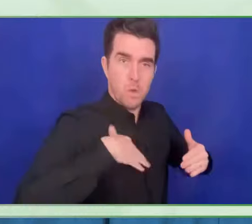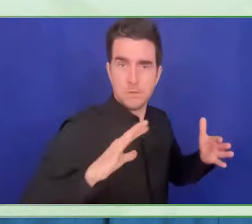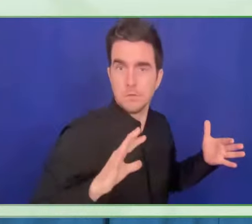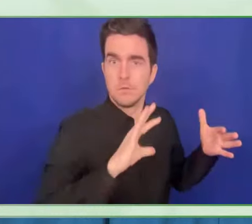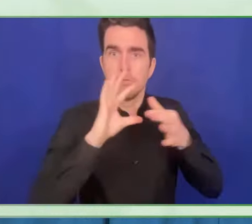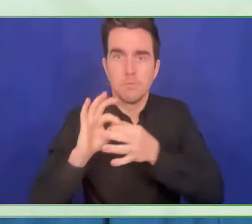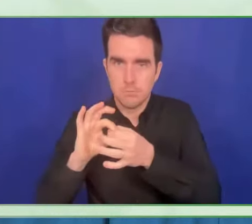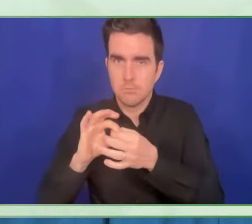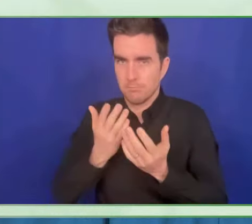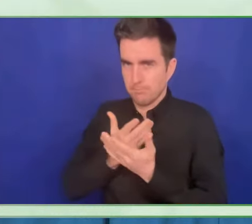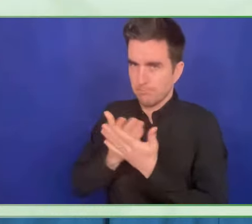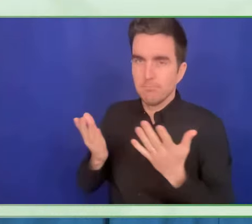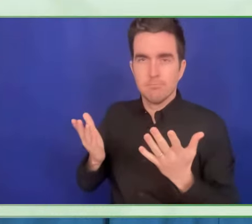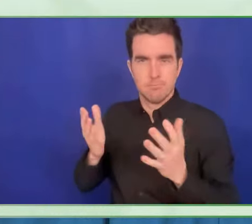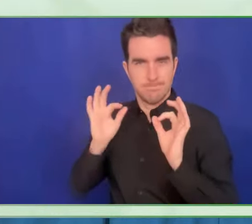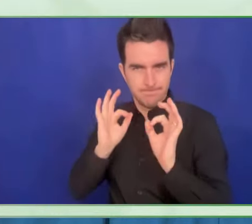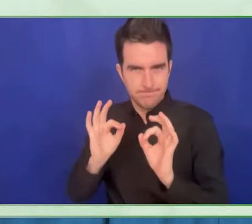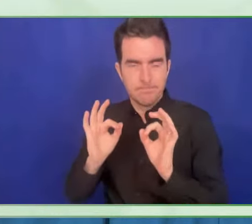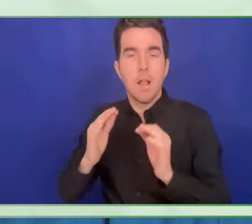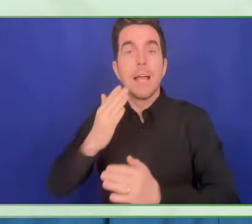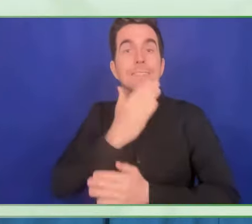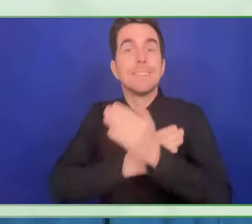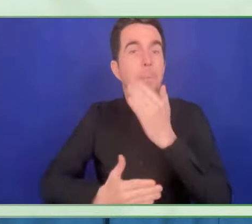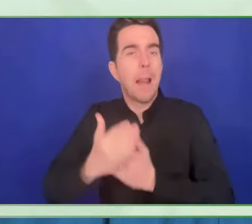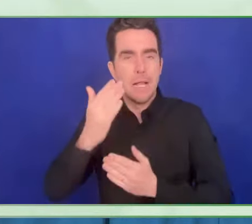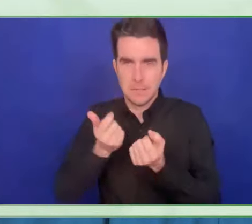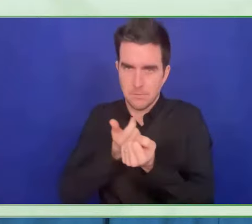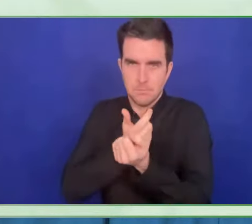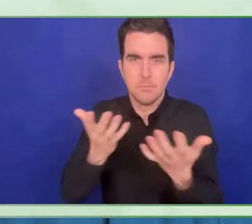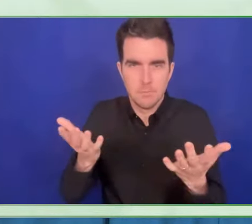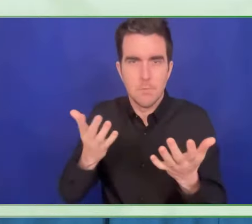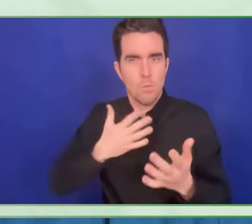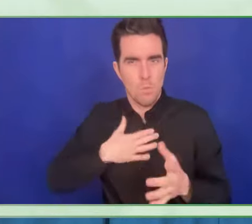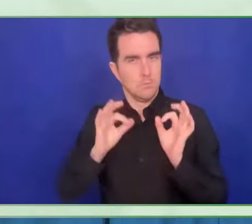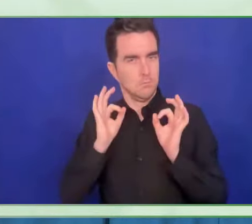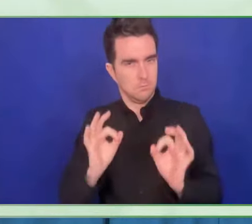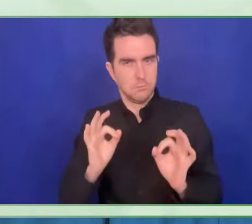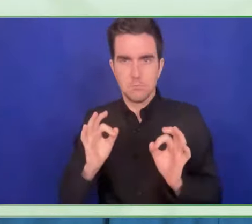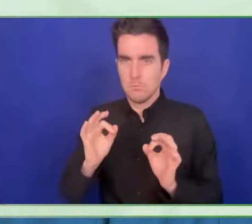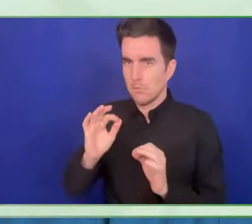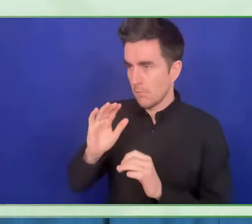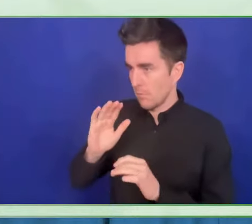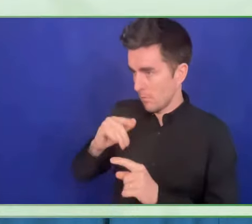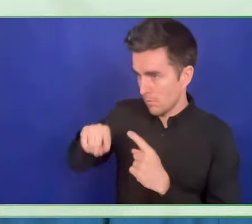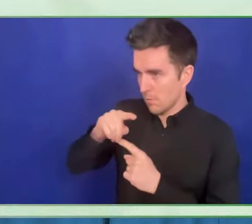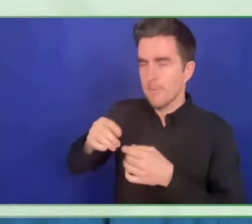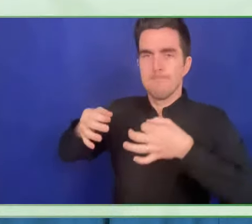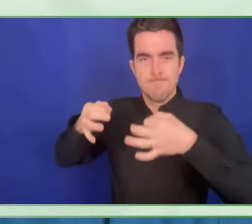discuss about the strategy, to discuss the implementation to take action.